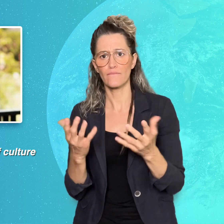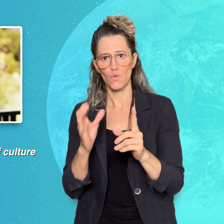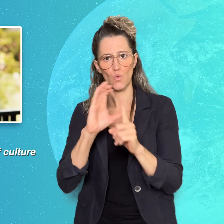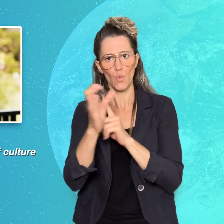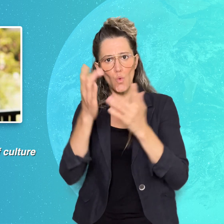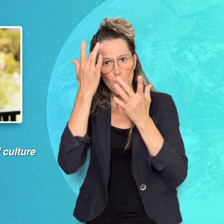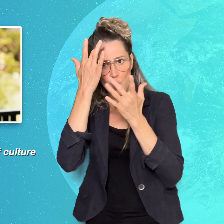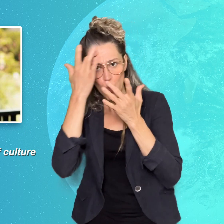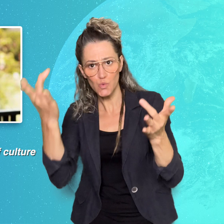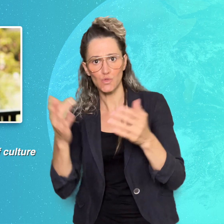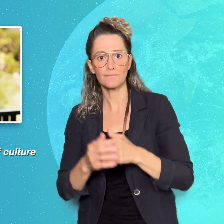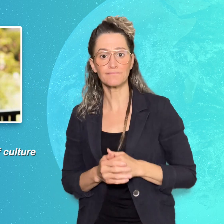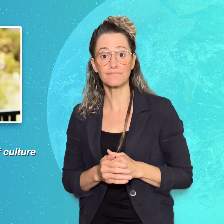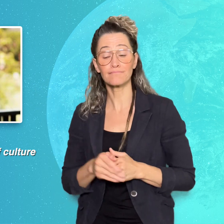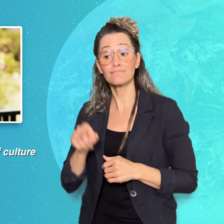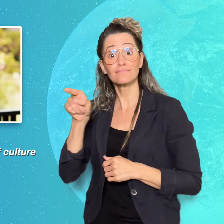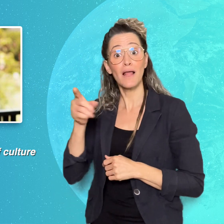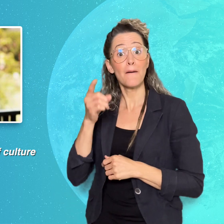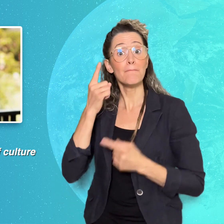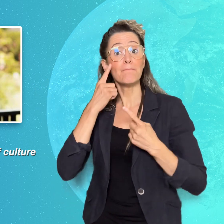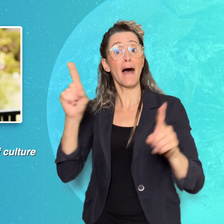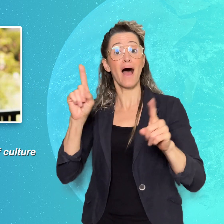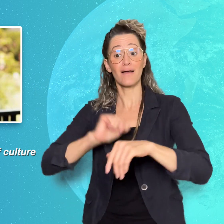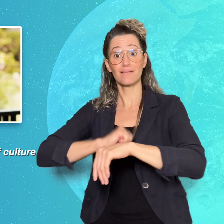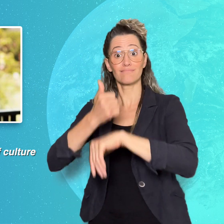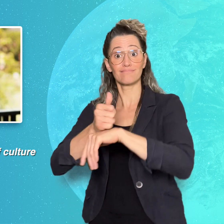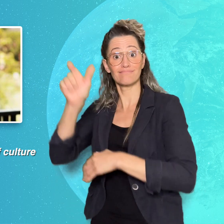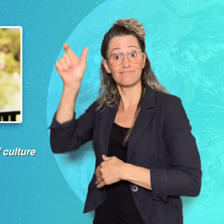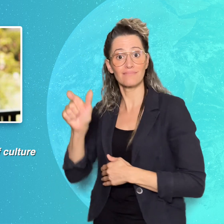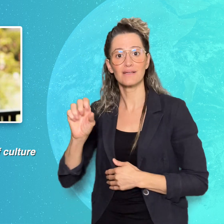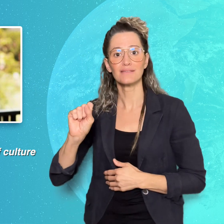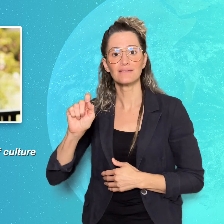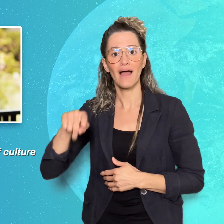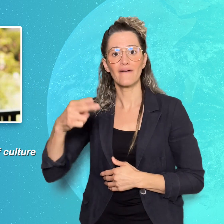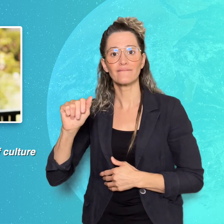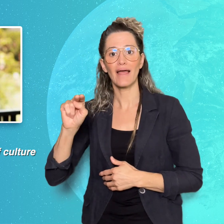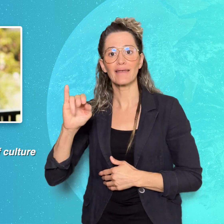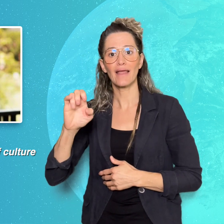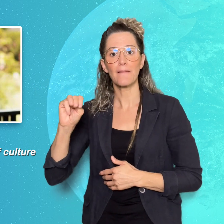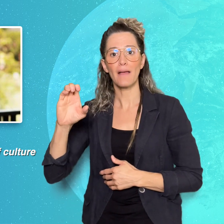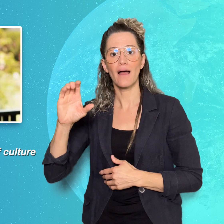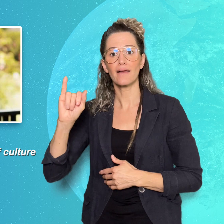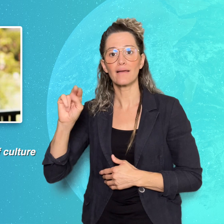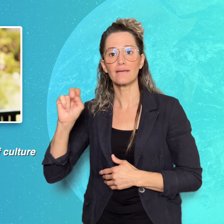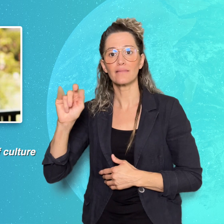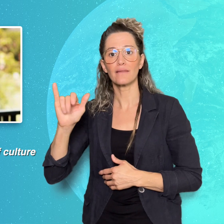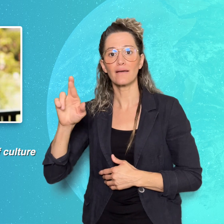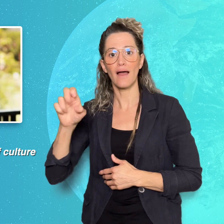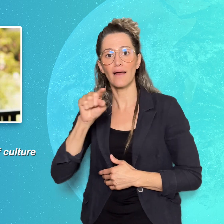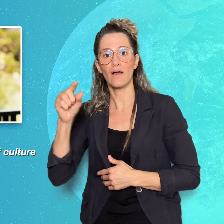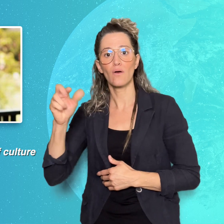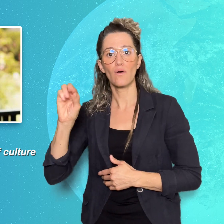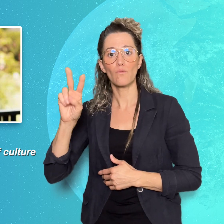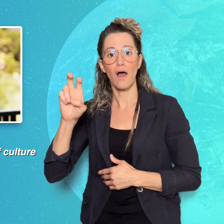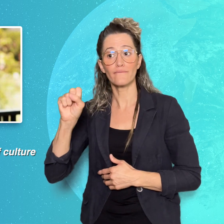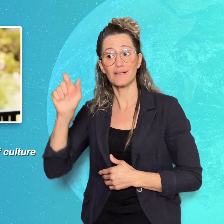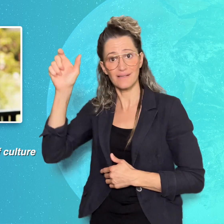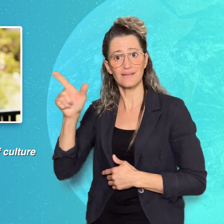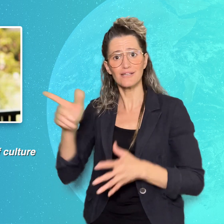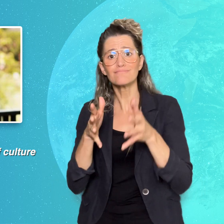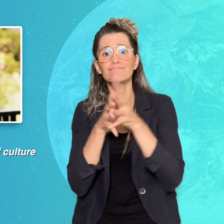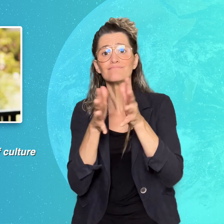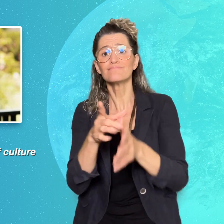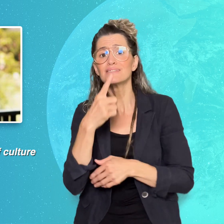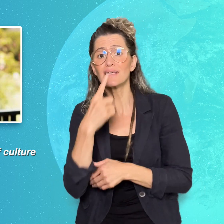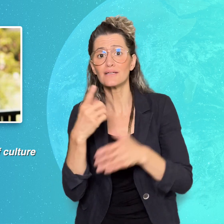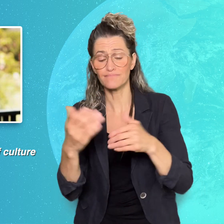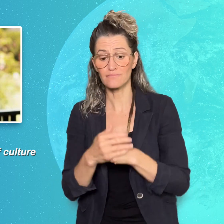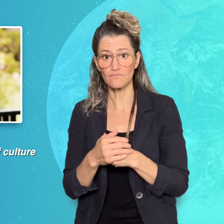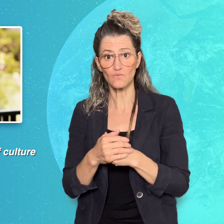Stephanie McIntyre-Groves describes it, “ ...we teach Deaf culture along